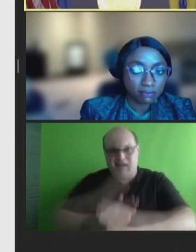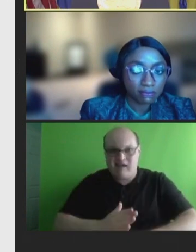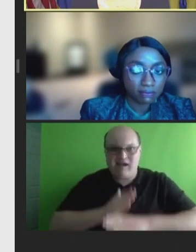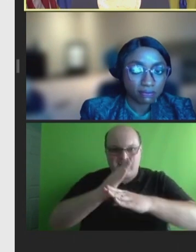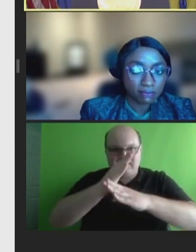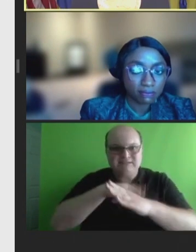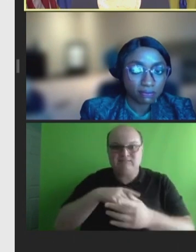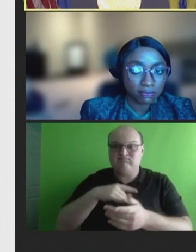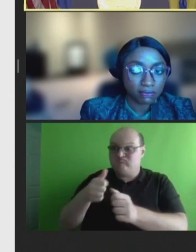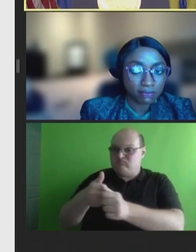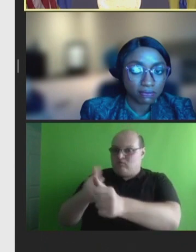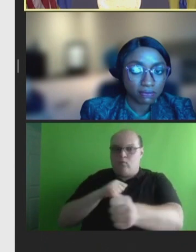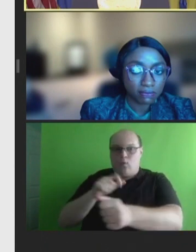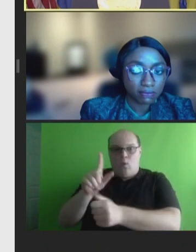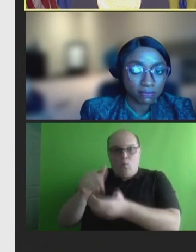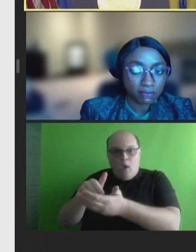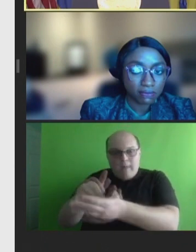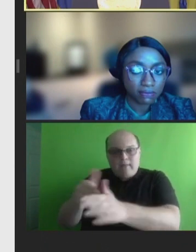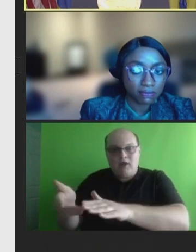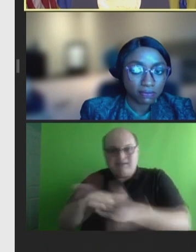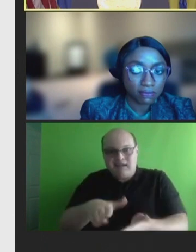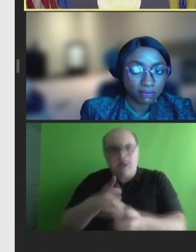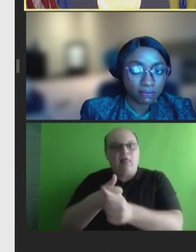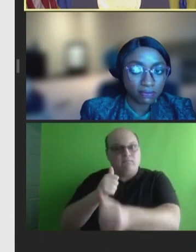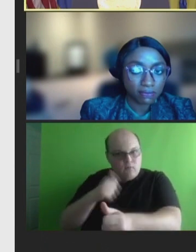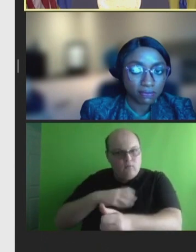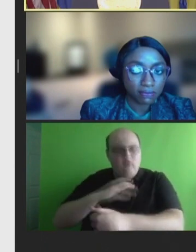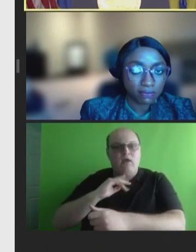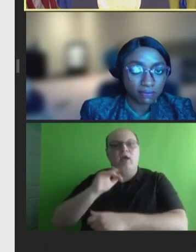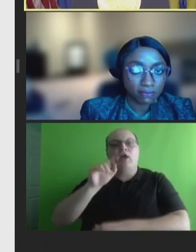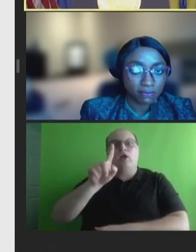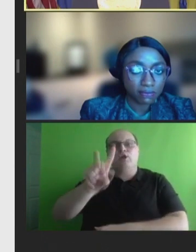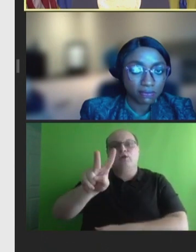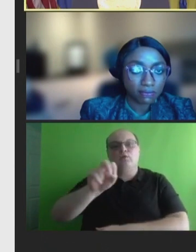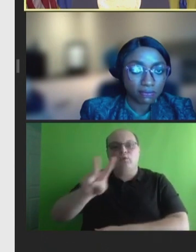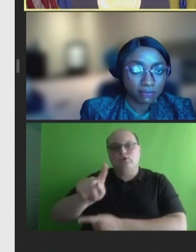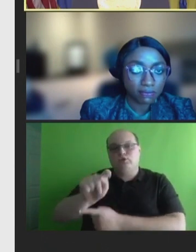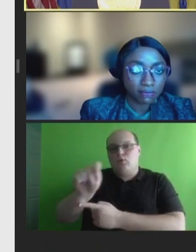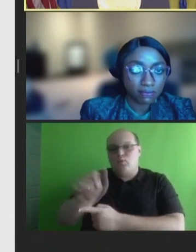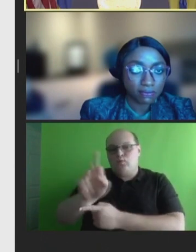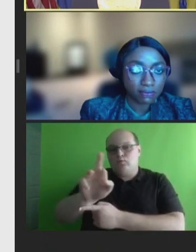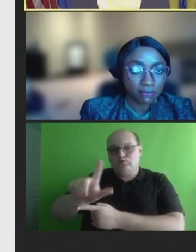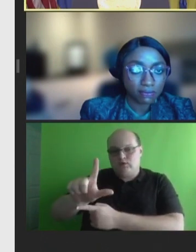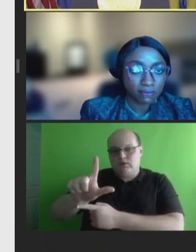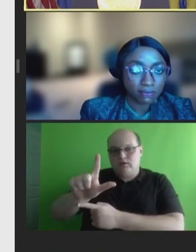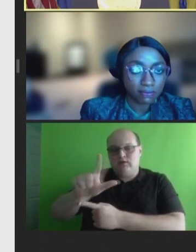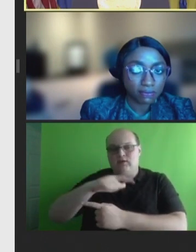and saved nearly 2.2 trillion in societal cost since the inception of this program.